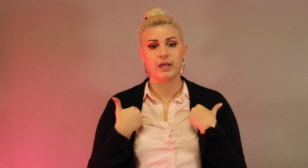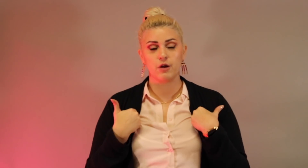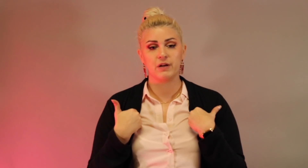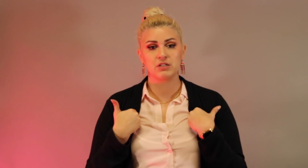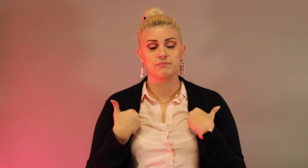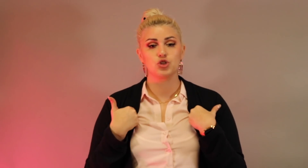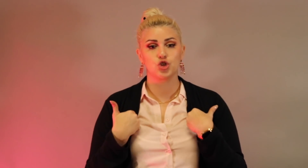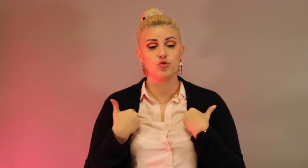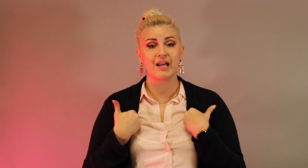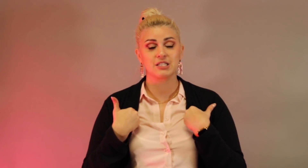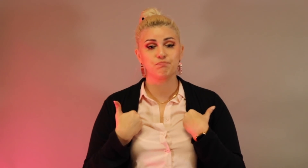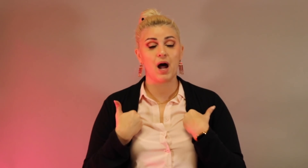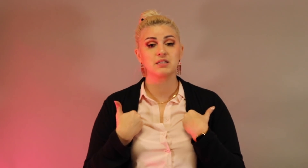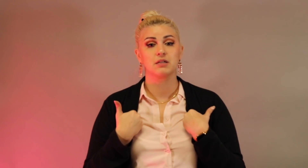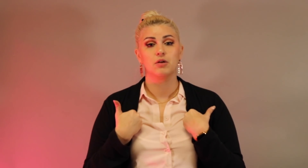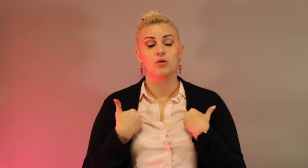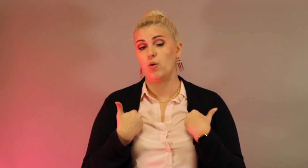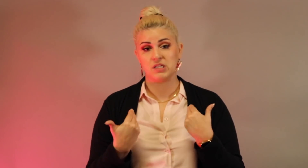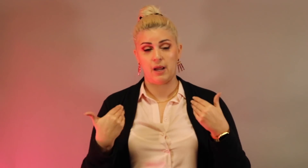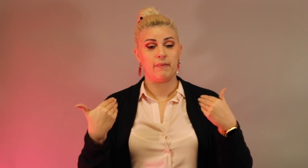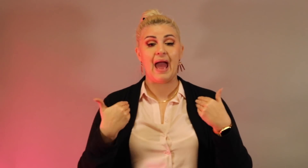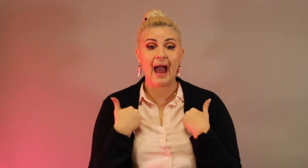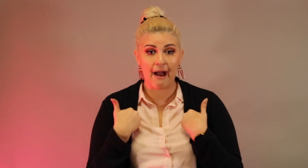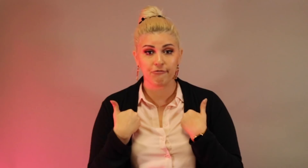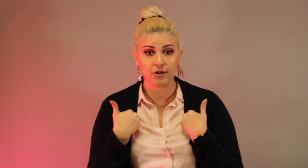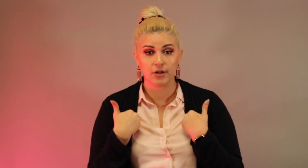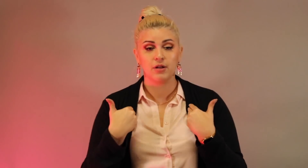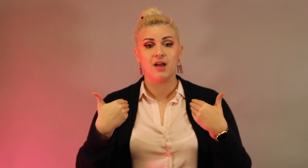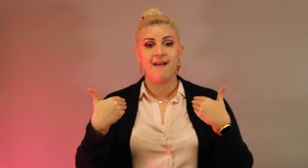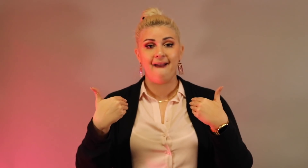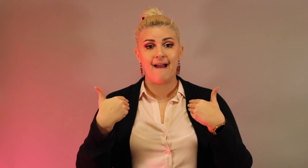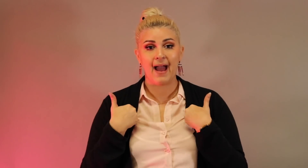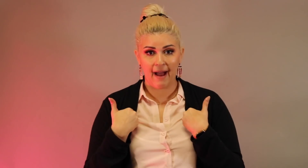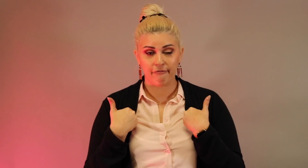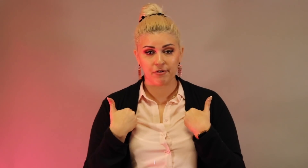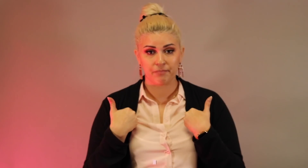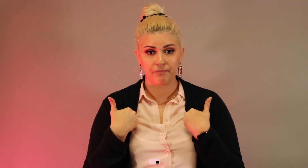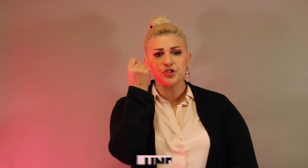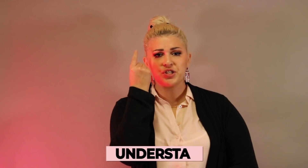you're just bringing your fingertips to that spot one time. Have, have.